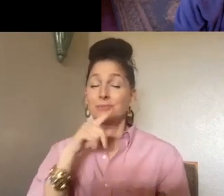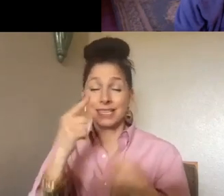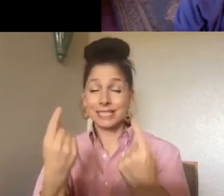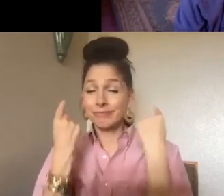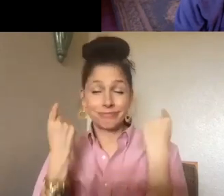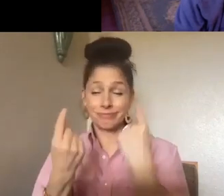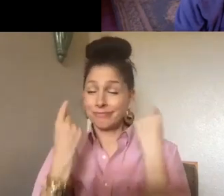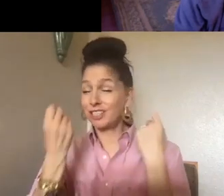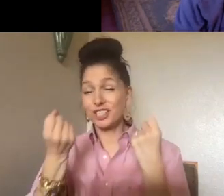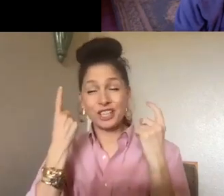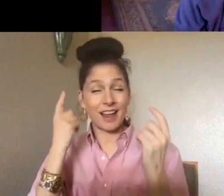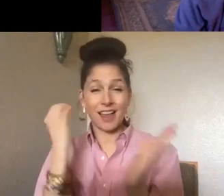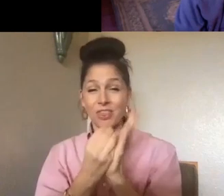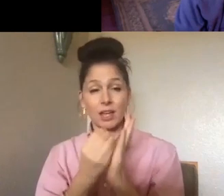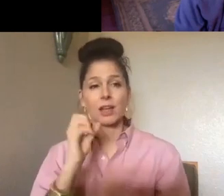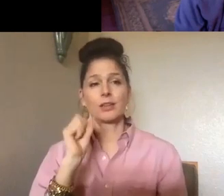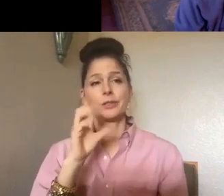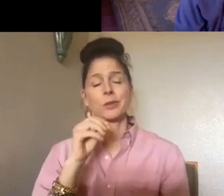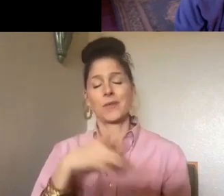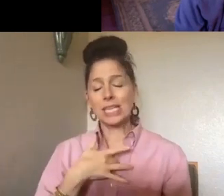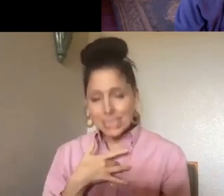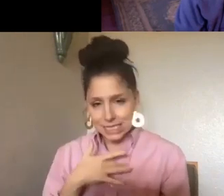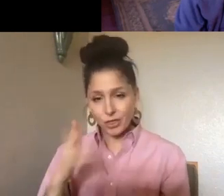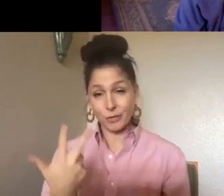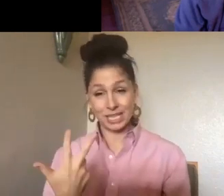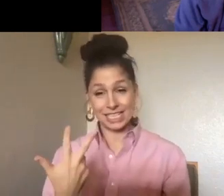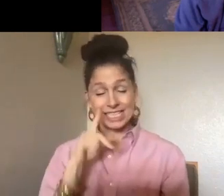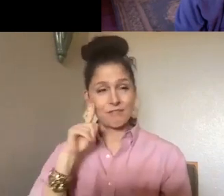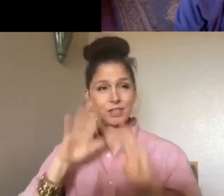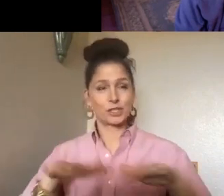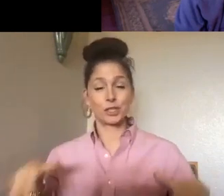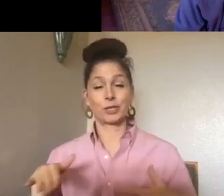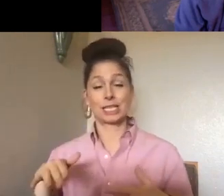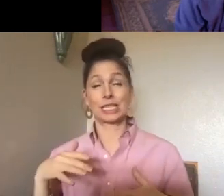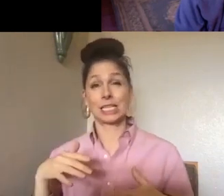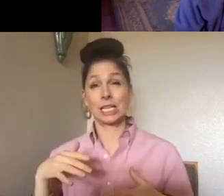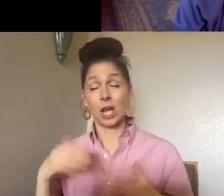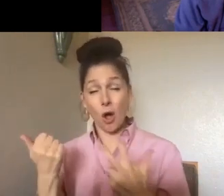not understanding a thing, and so he felt that he had three deaf children,